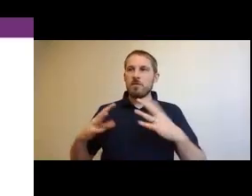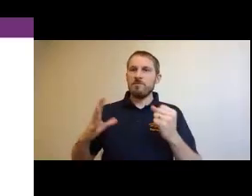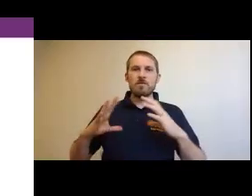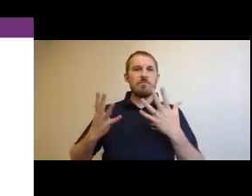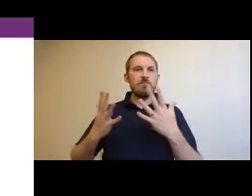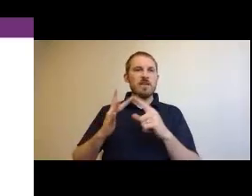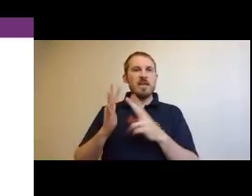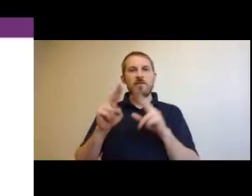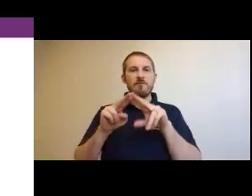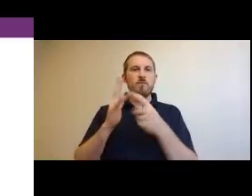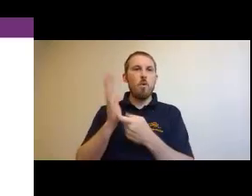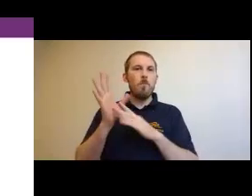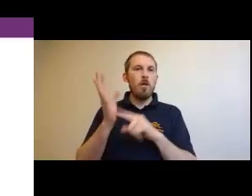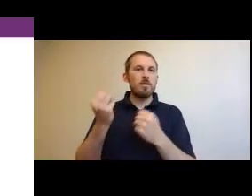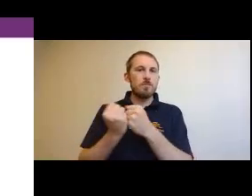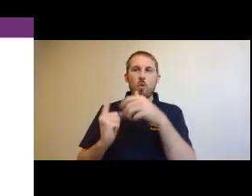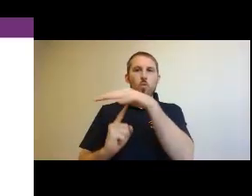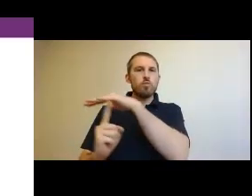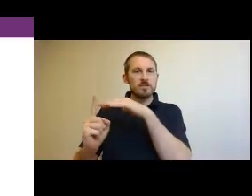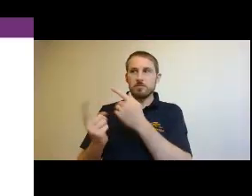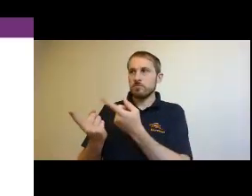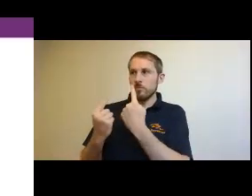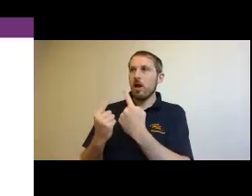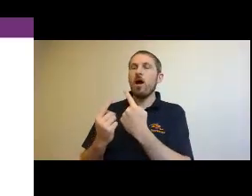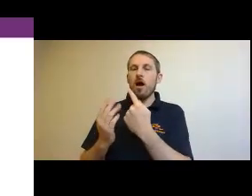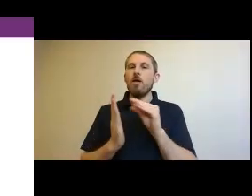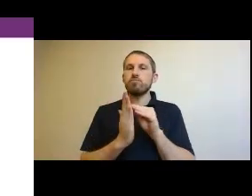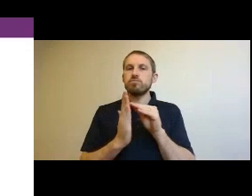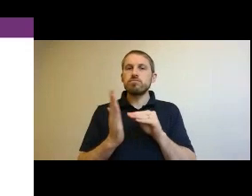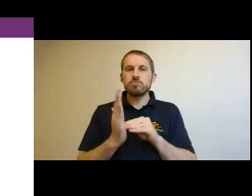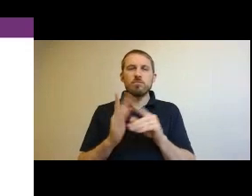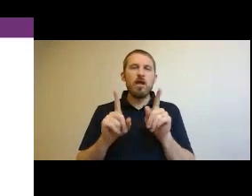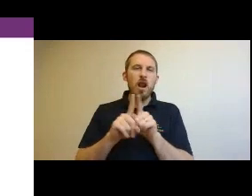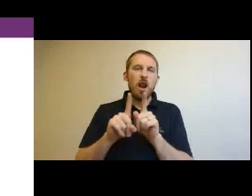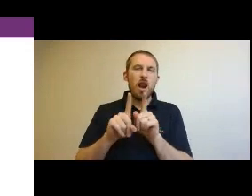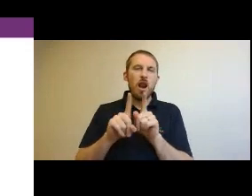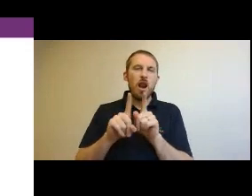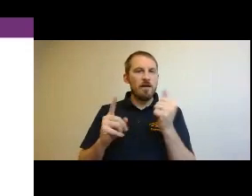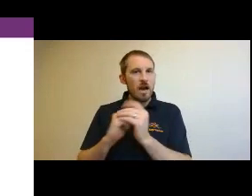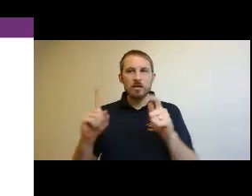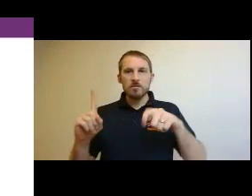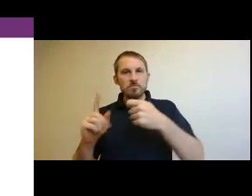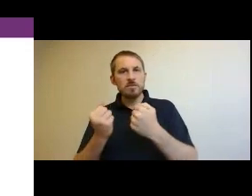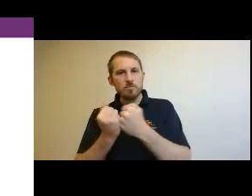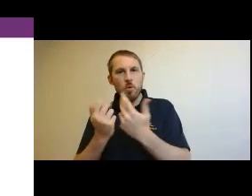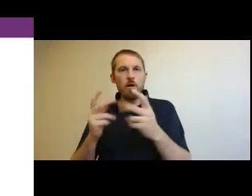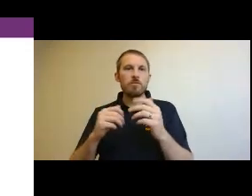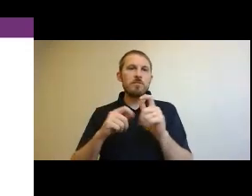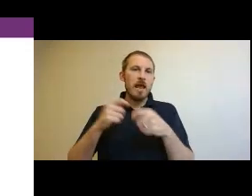These are the everyday supports people receive from friends, family, neighbours or community members.